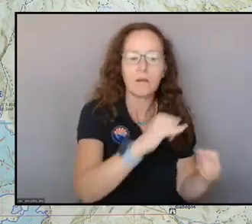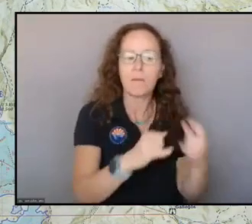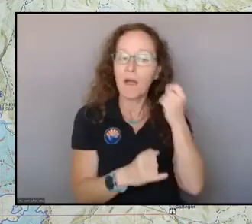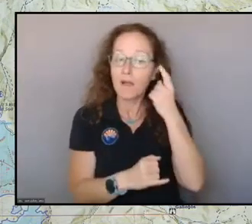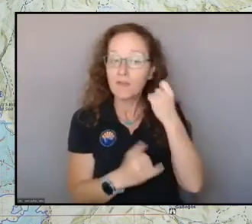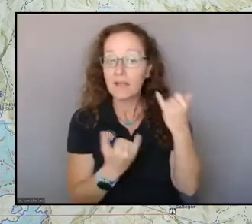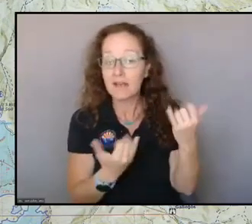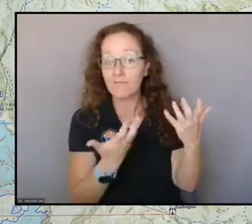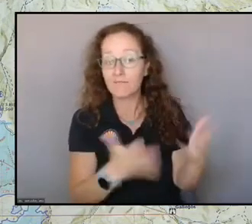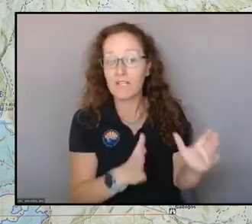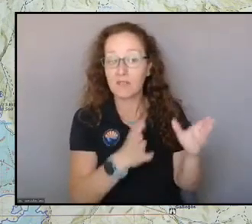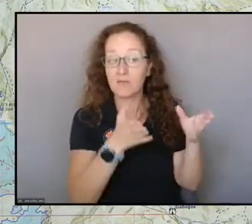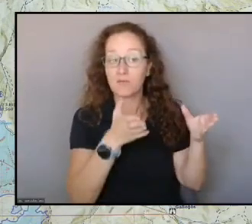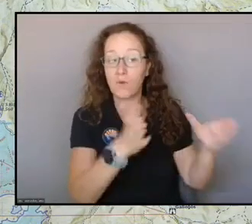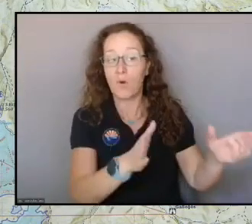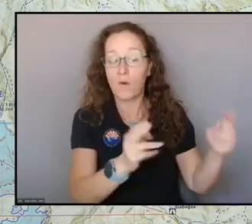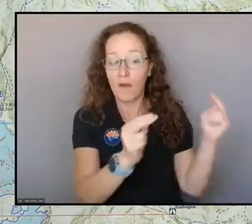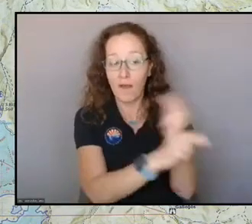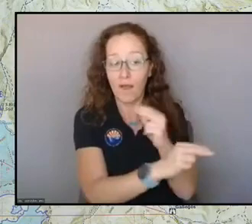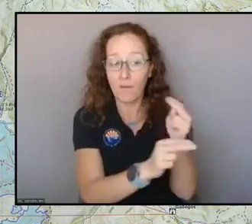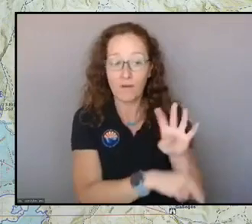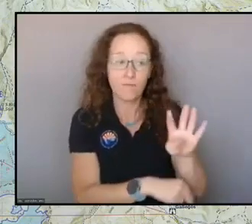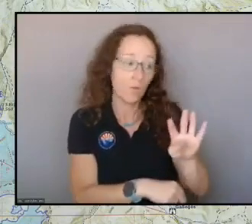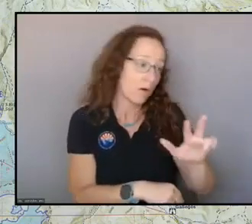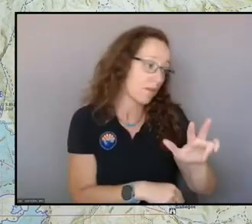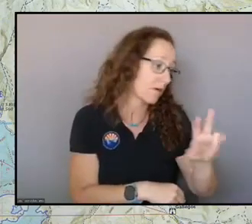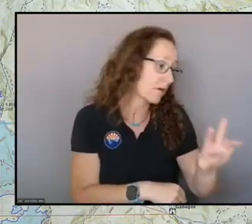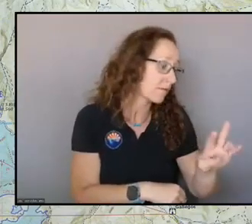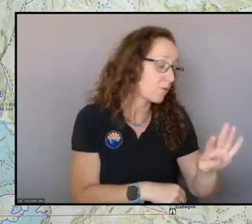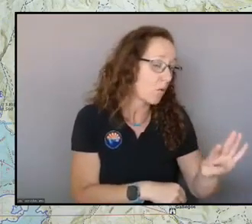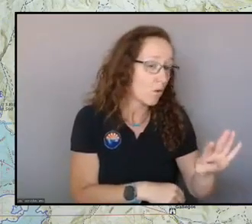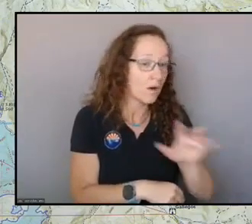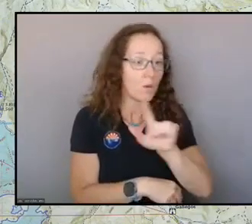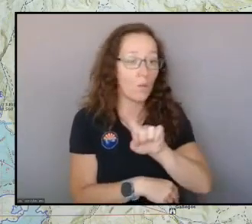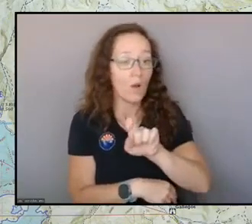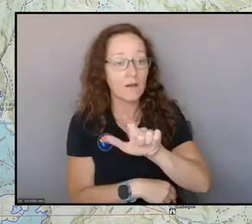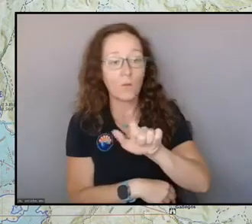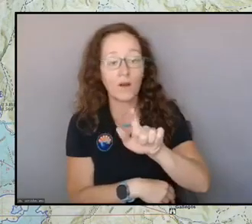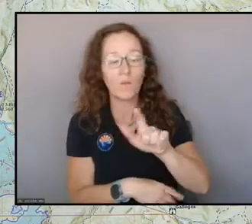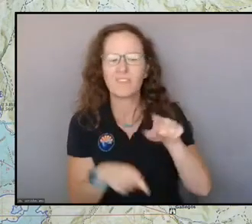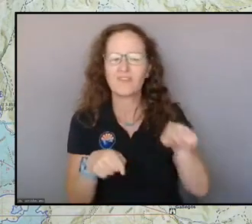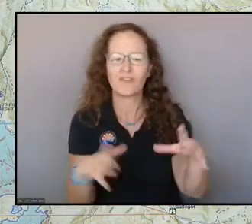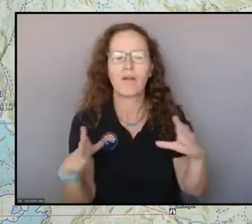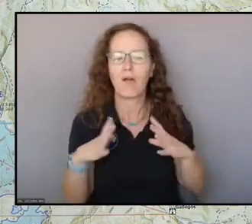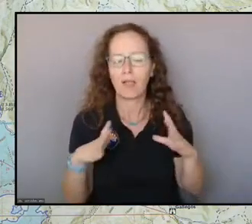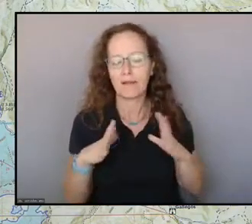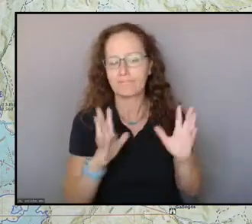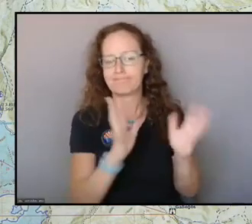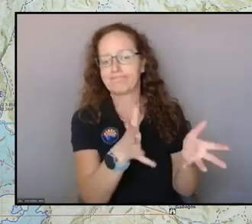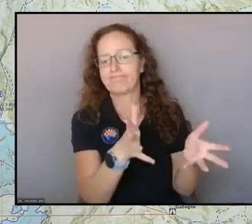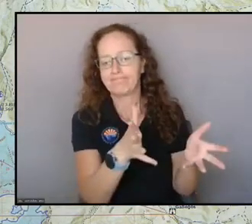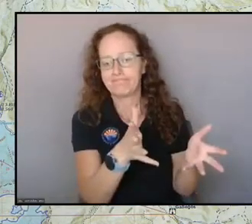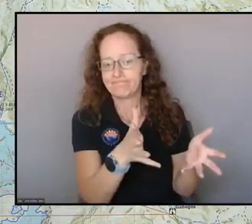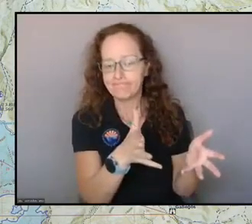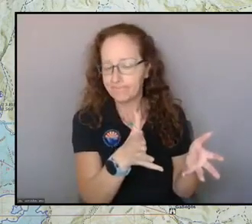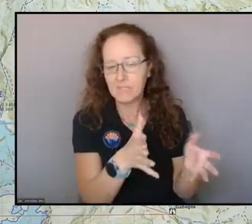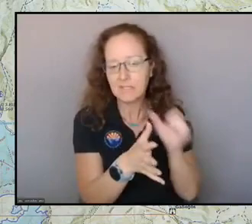THE 121 OR 434 ROADS OVER THE HOLIDAY WEEKEND. WE DIDN'T DO ANY TODAY. THAT IS BECAUSE THERE IS TOO